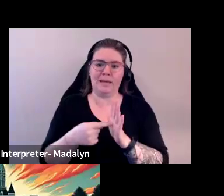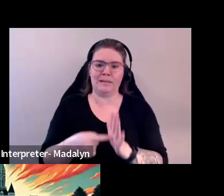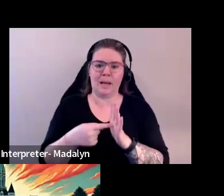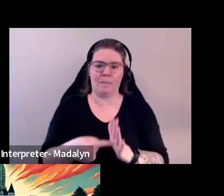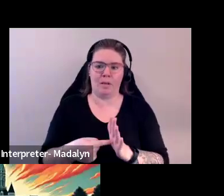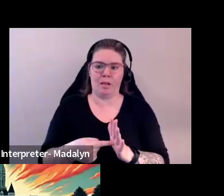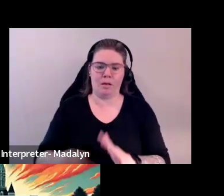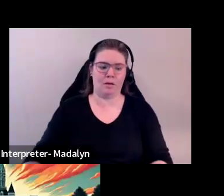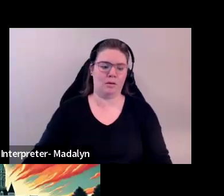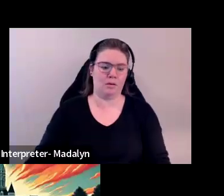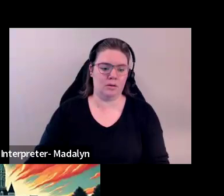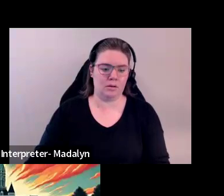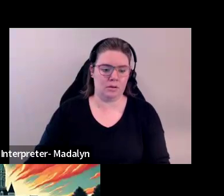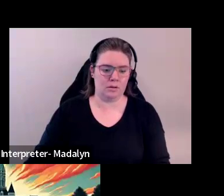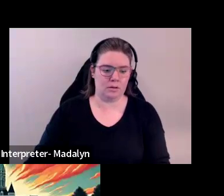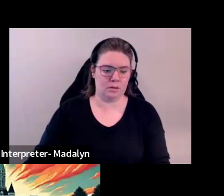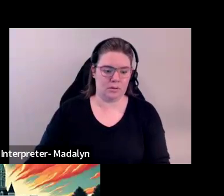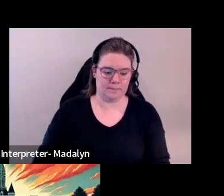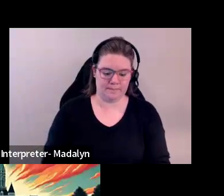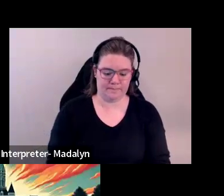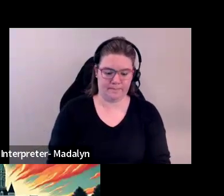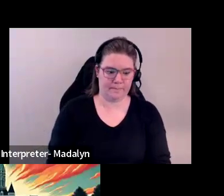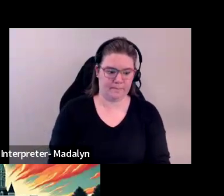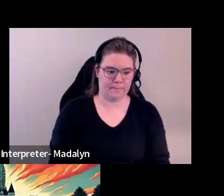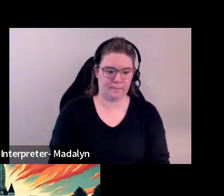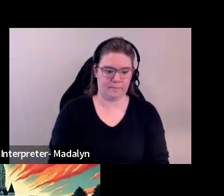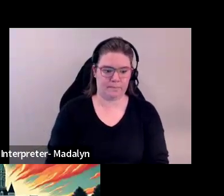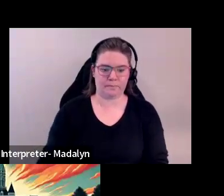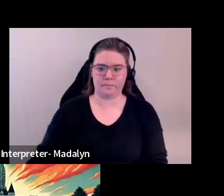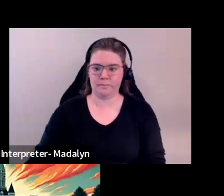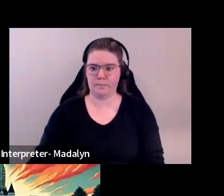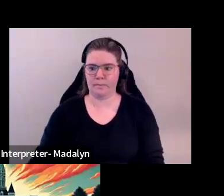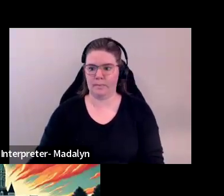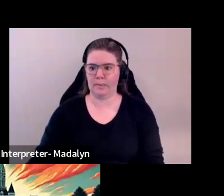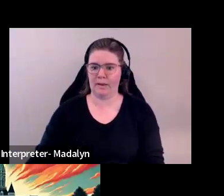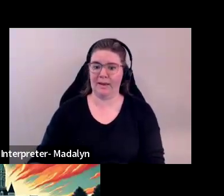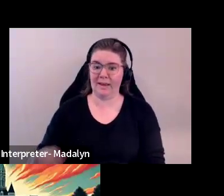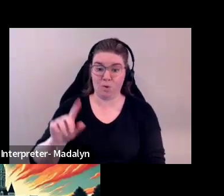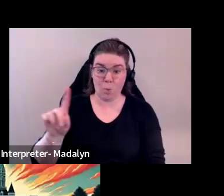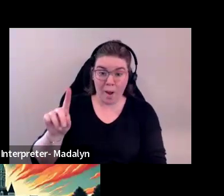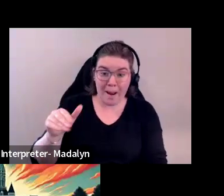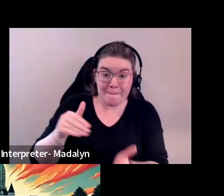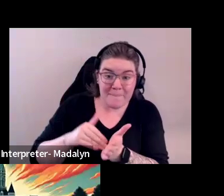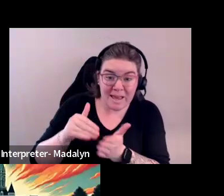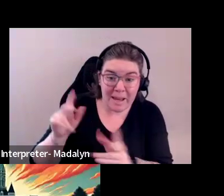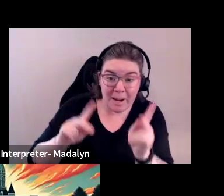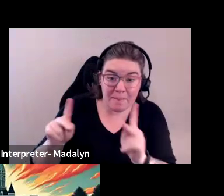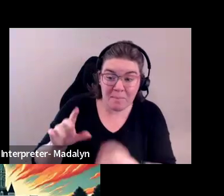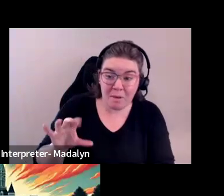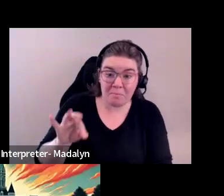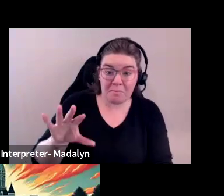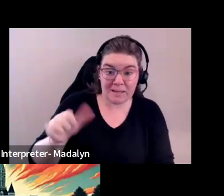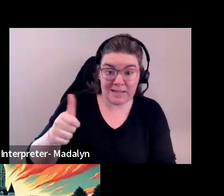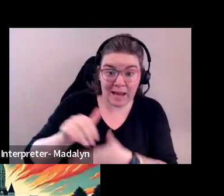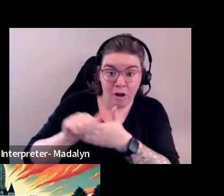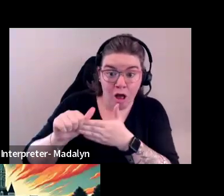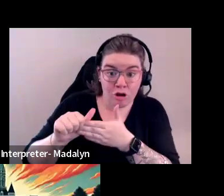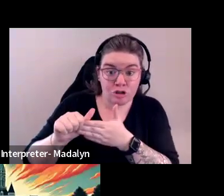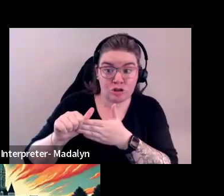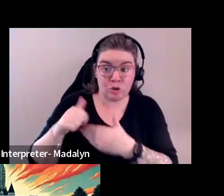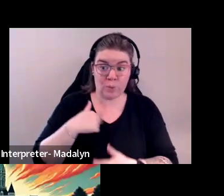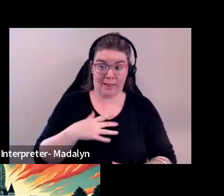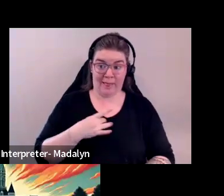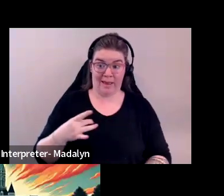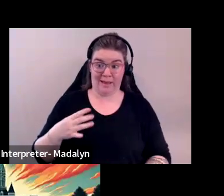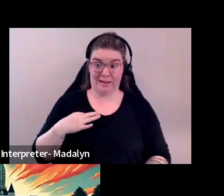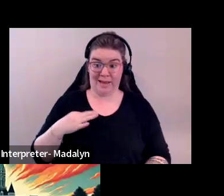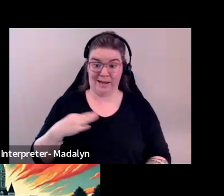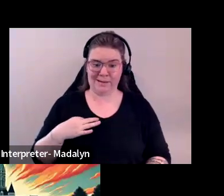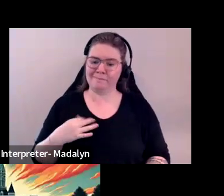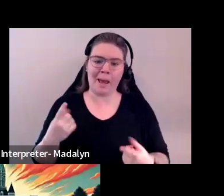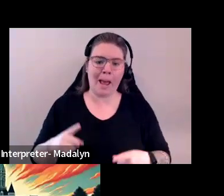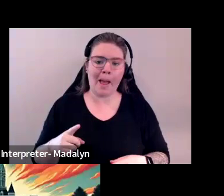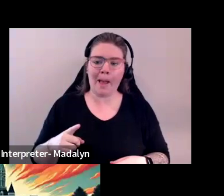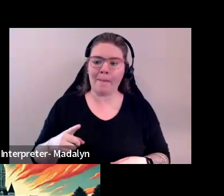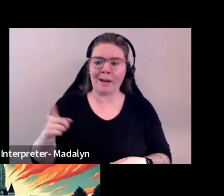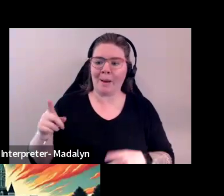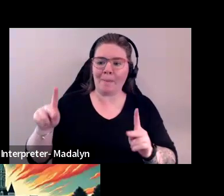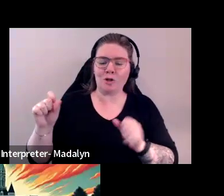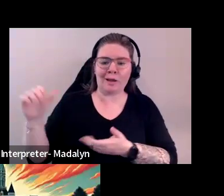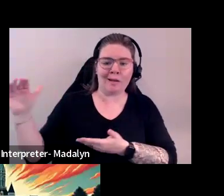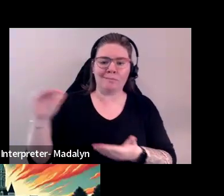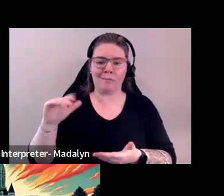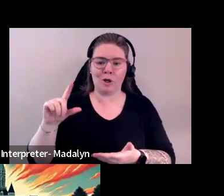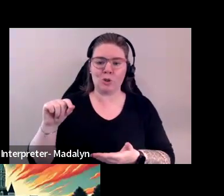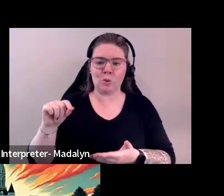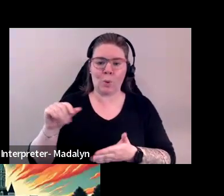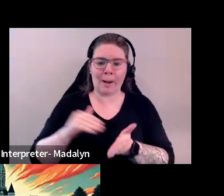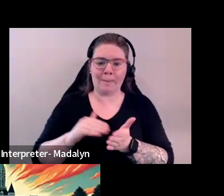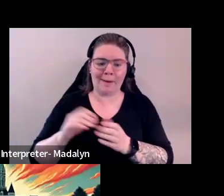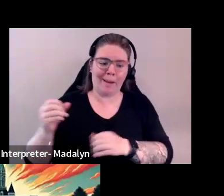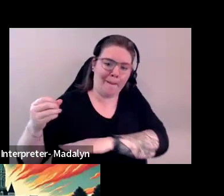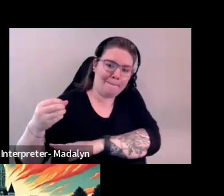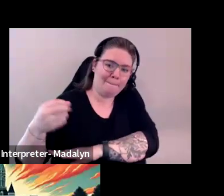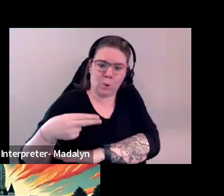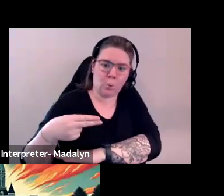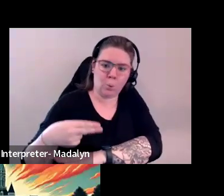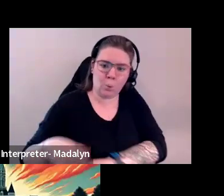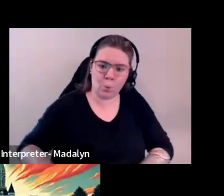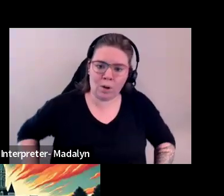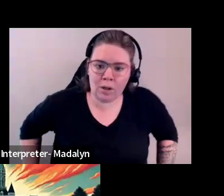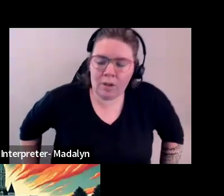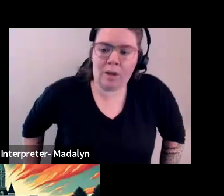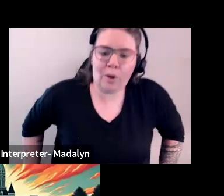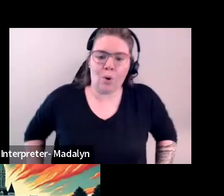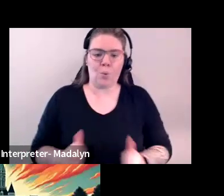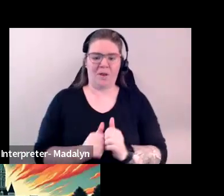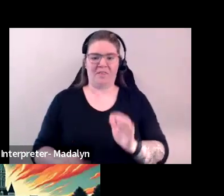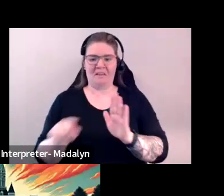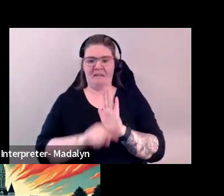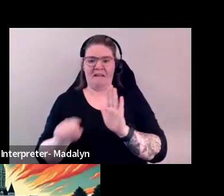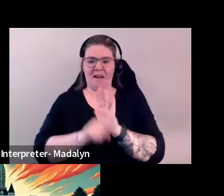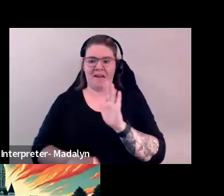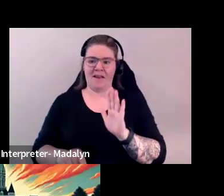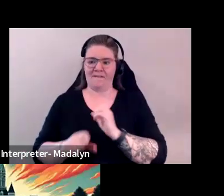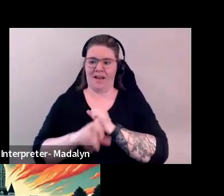Don Posh: if a million people in Wisconsin threw in 10 bucks a piece because we like a candidate, somebody that doesn't live in our State could bring 20 million and say, we're gonna just blow you out of the water with negative advertising and make you cause lying's okay